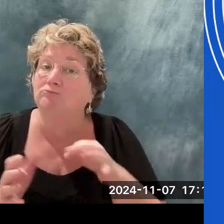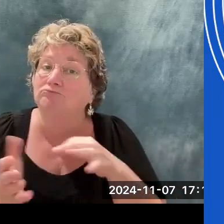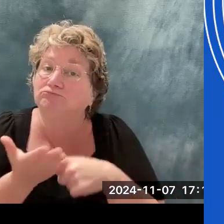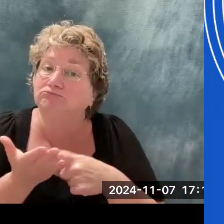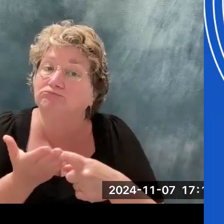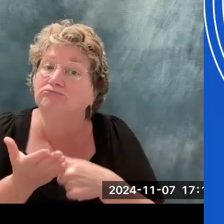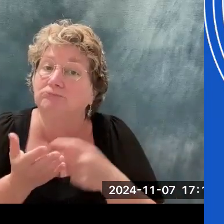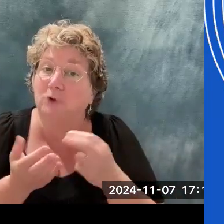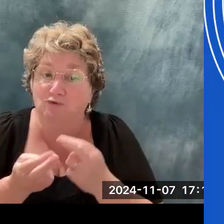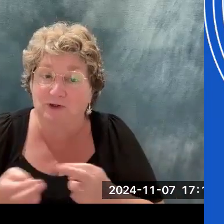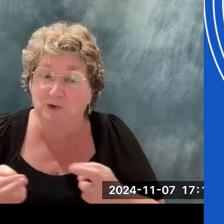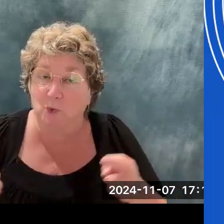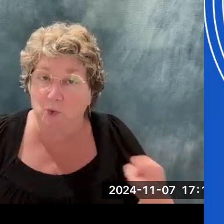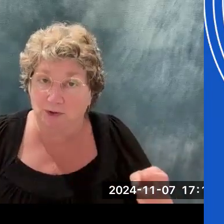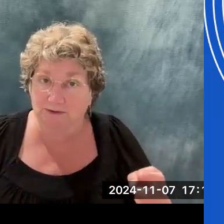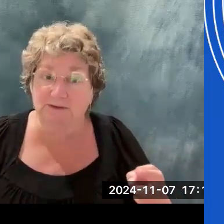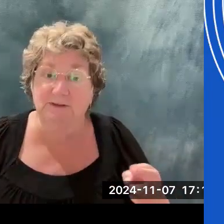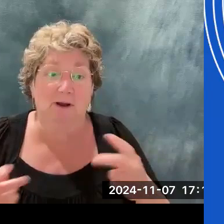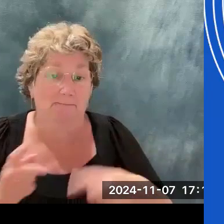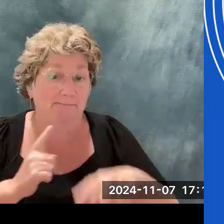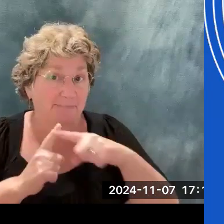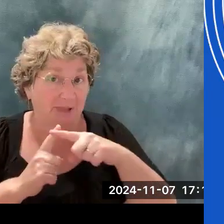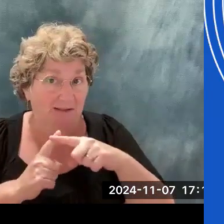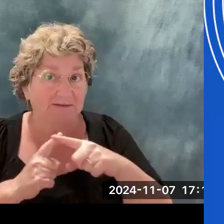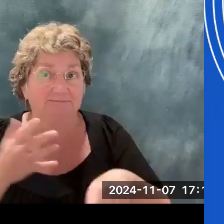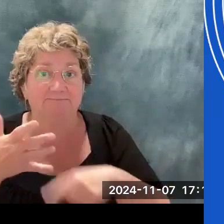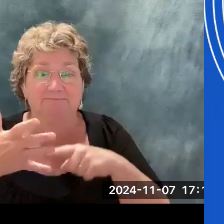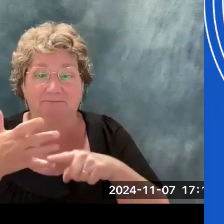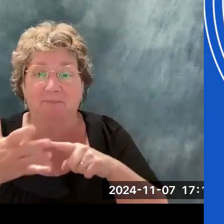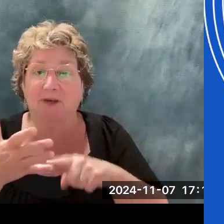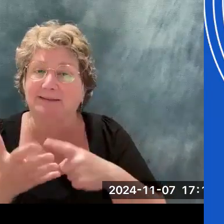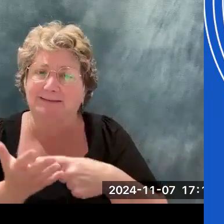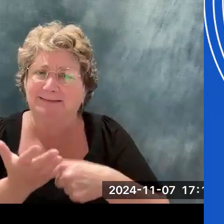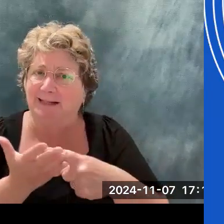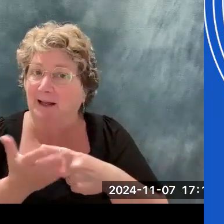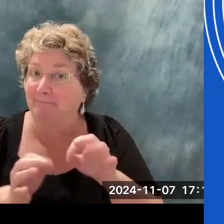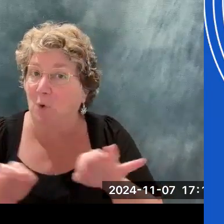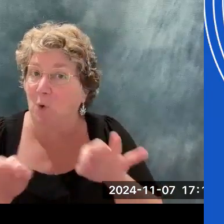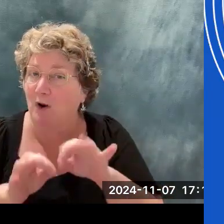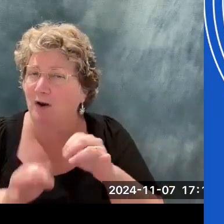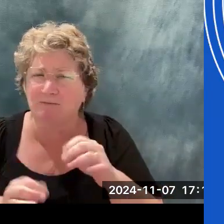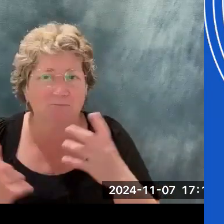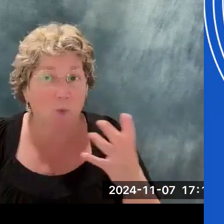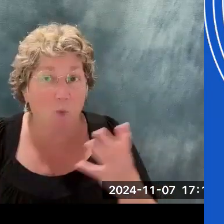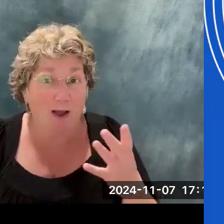as talking about the importance of self-care. You all here are here because you're interested